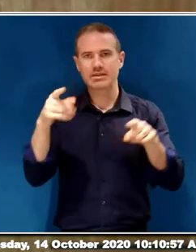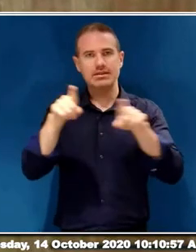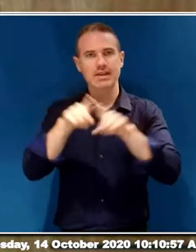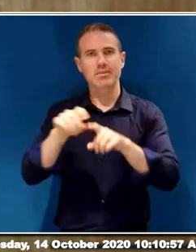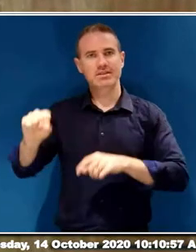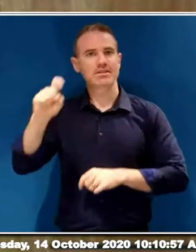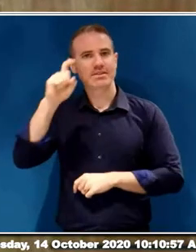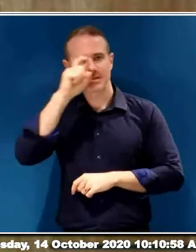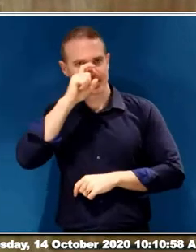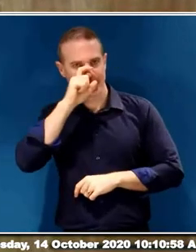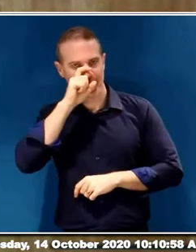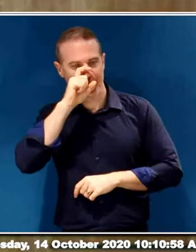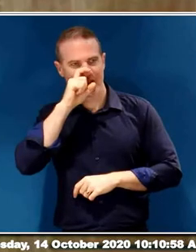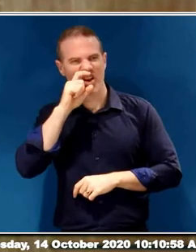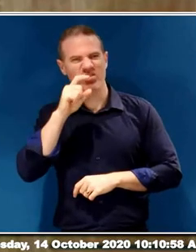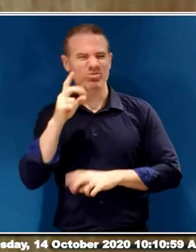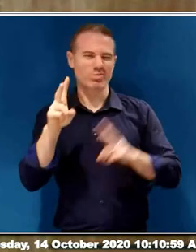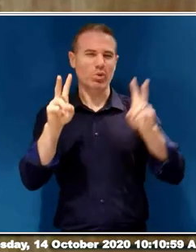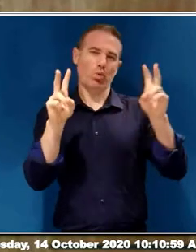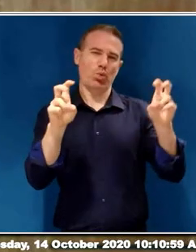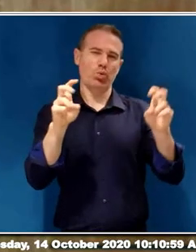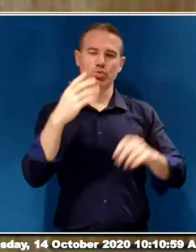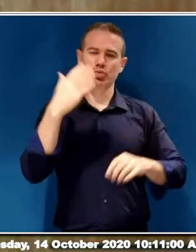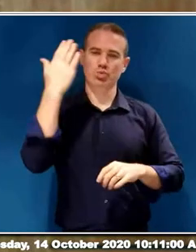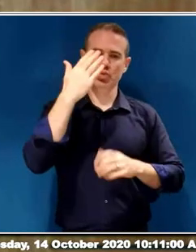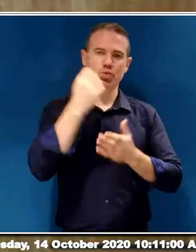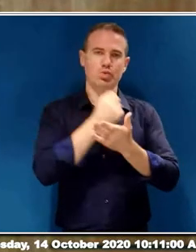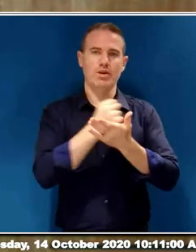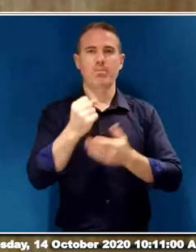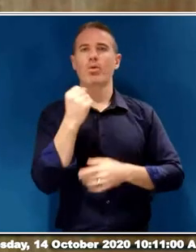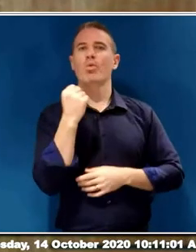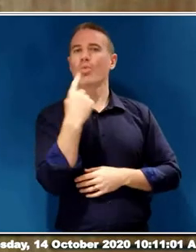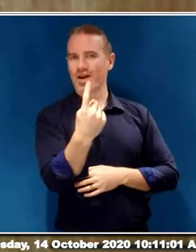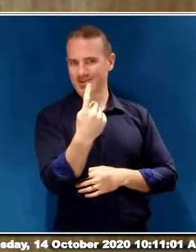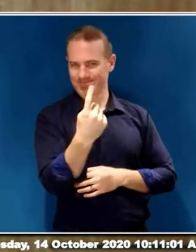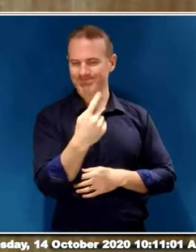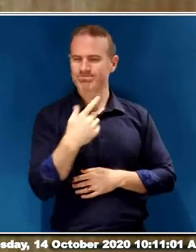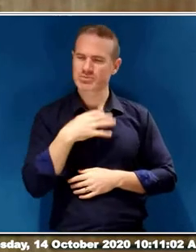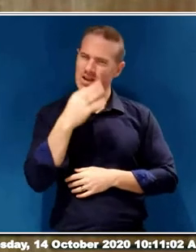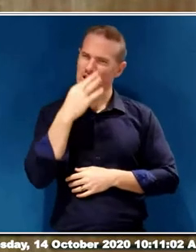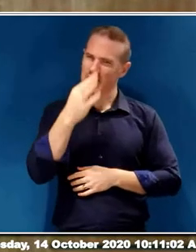Can you tell the Commission why you chose to enrol Kobe in School 1?